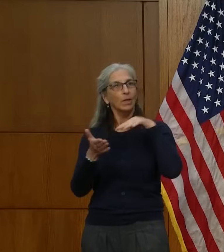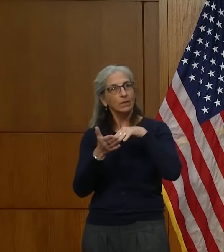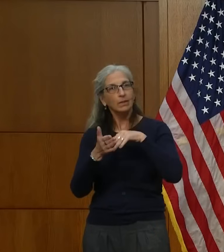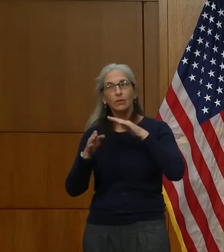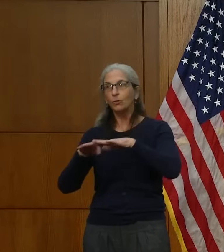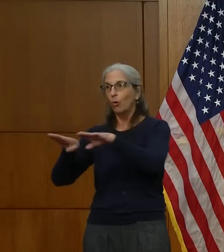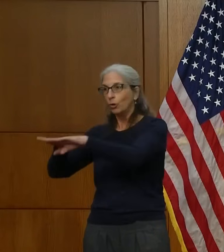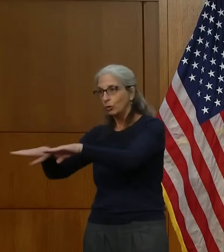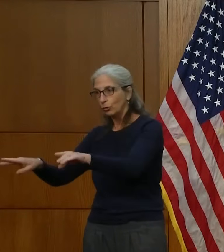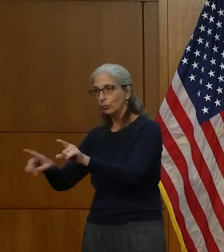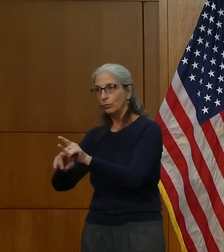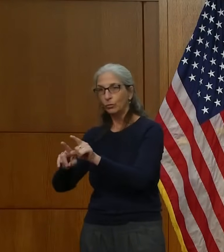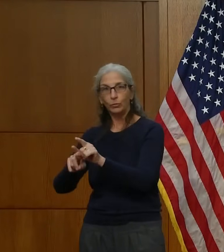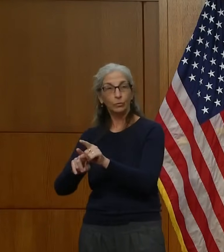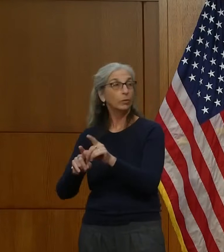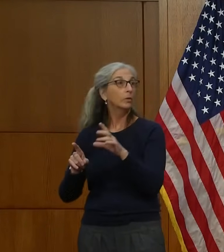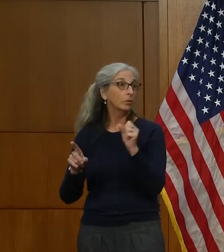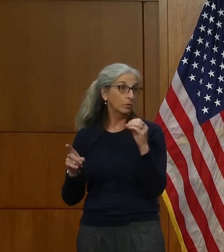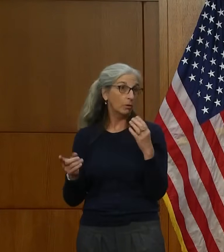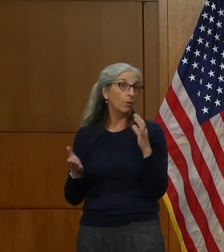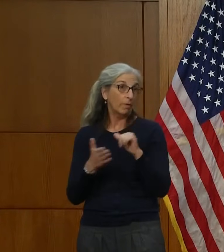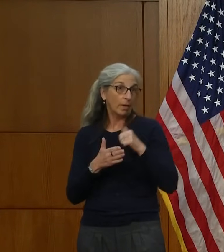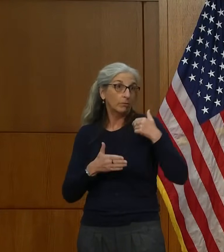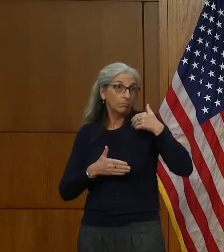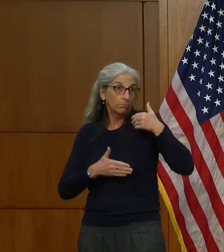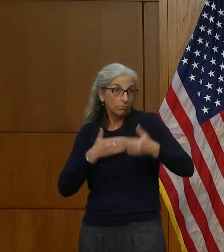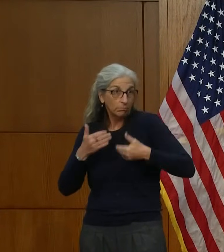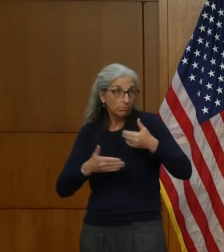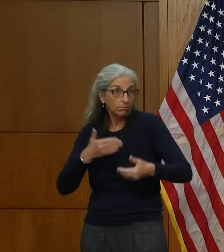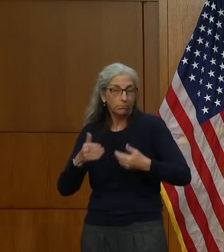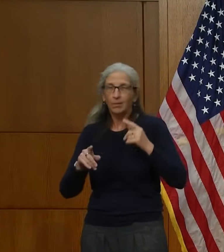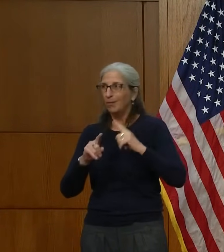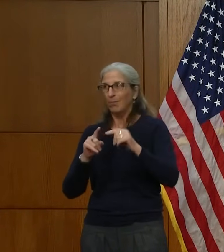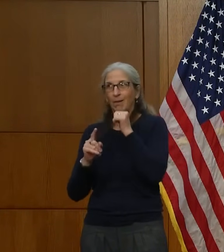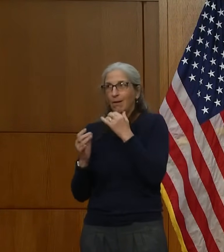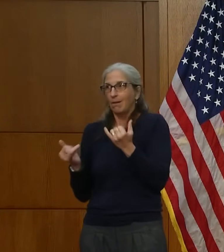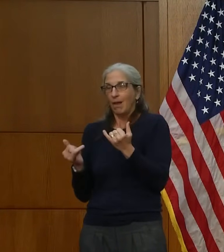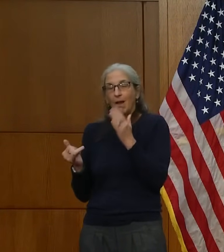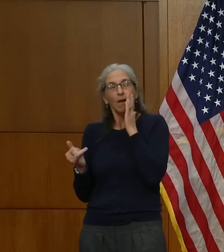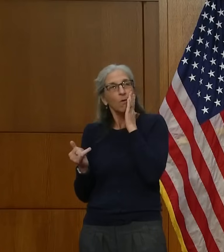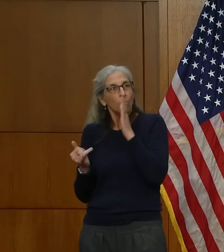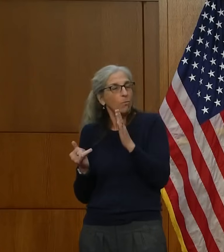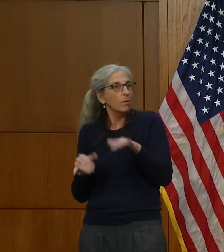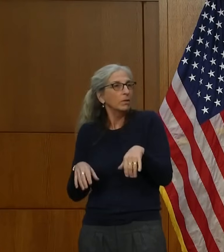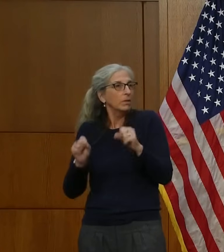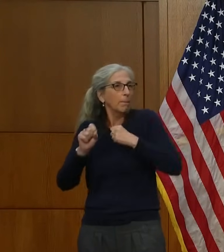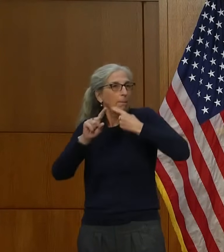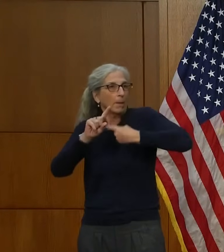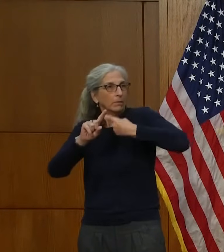DIFFERENT FROM ADULTS. AND SO THE FDA REQUIRES STUDIES ON CHILDREN. AND SO THAT'S IN THE PROCESS OF MOVING FORWARD AS